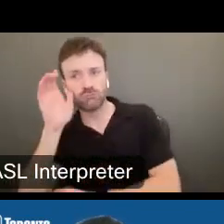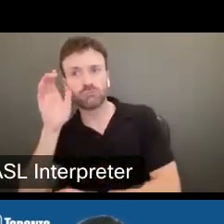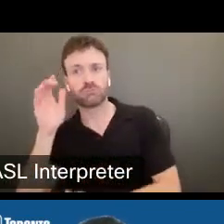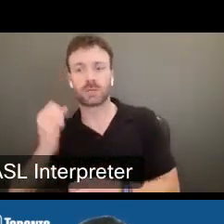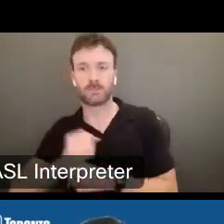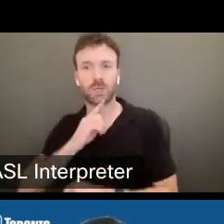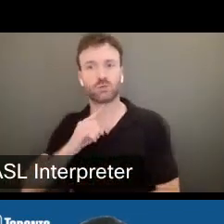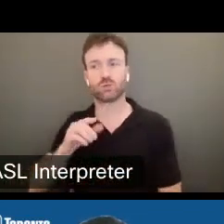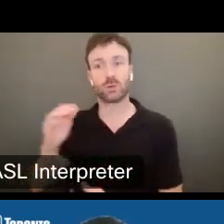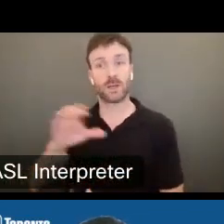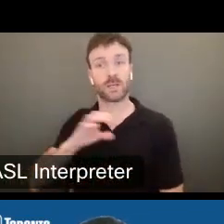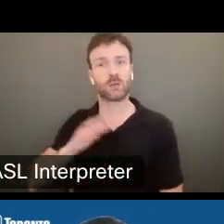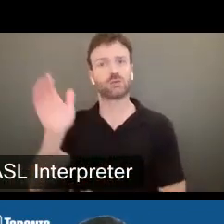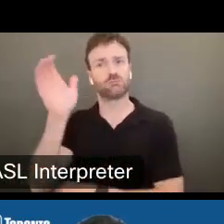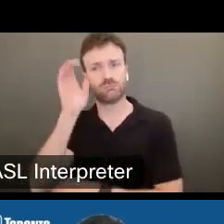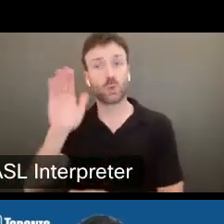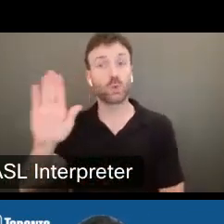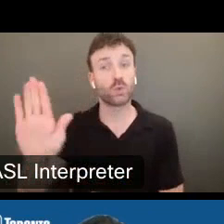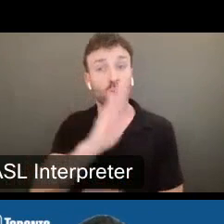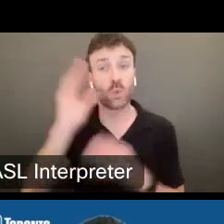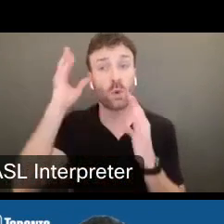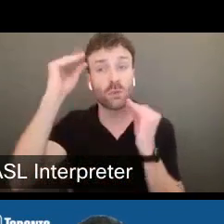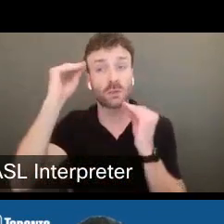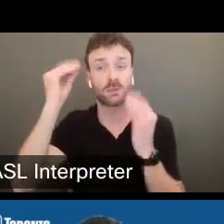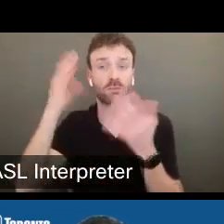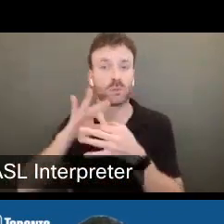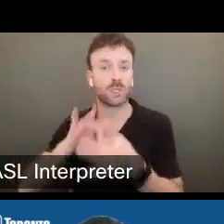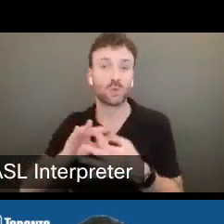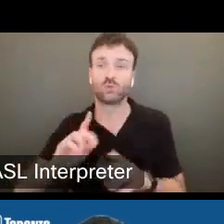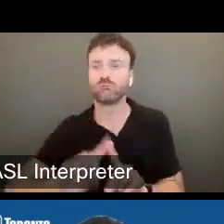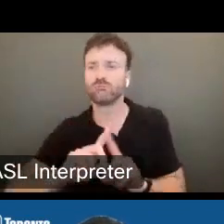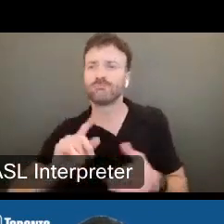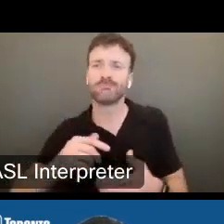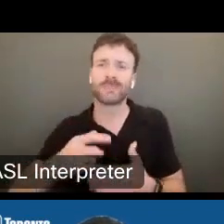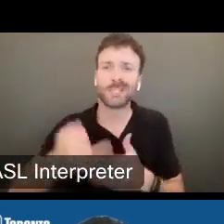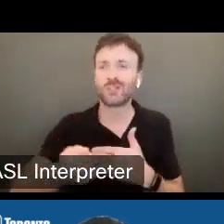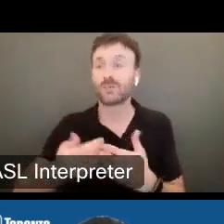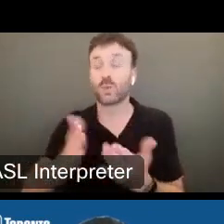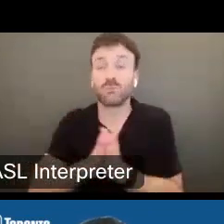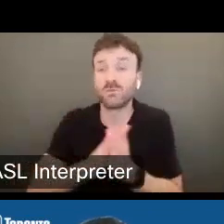thoughts on where we are with initiatives and any concerns that you have as we're rolling forward with them as well too.